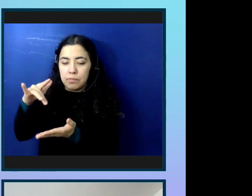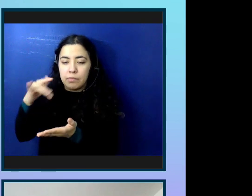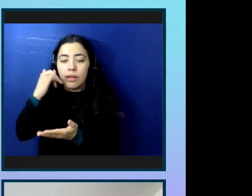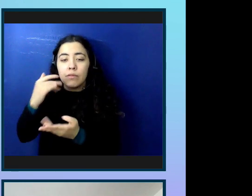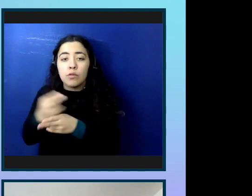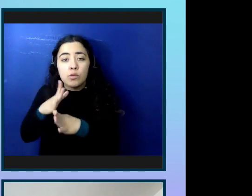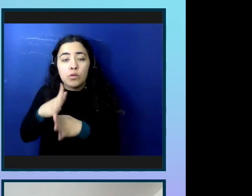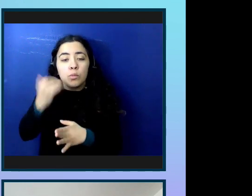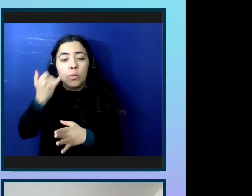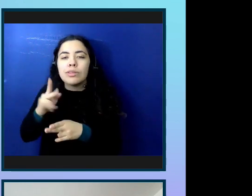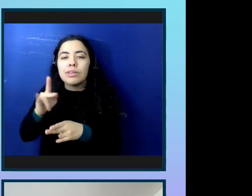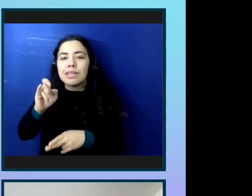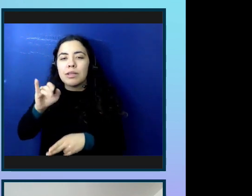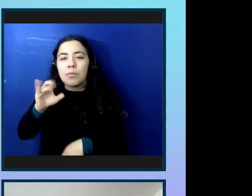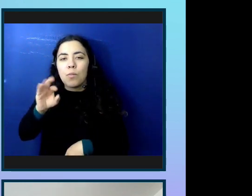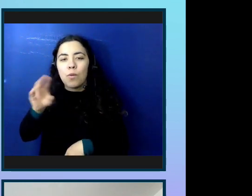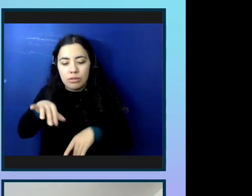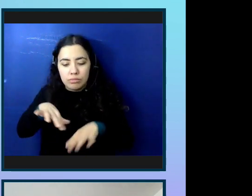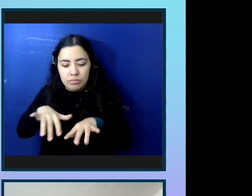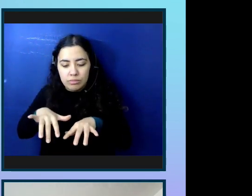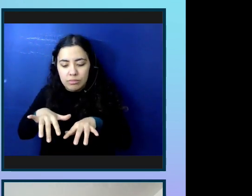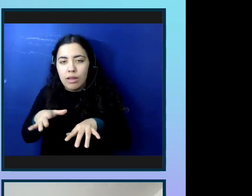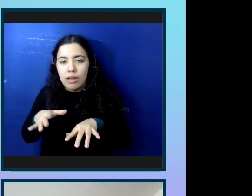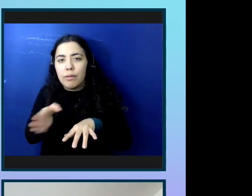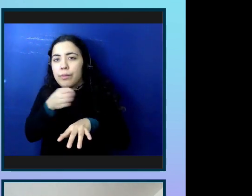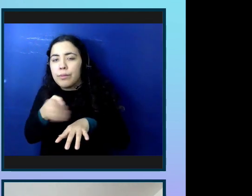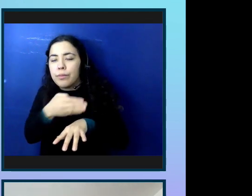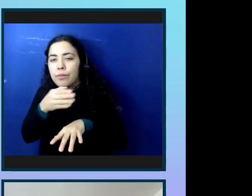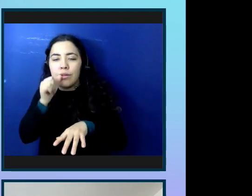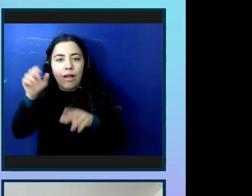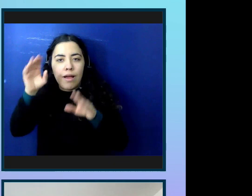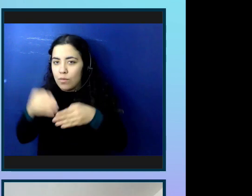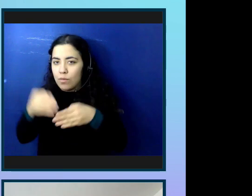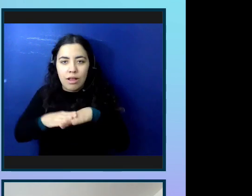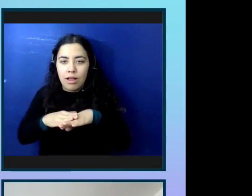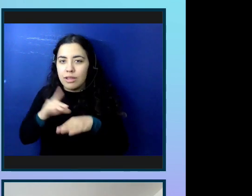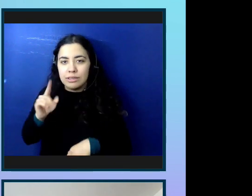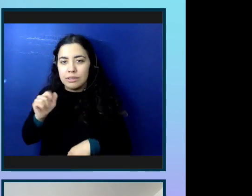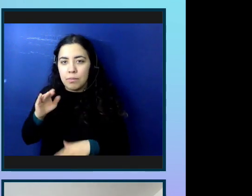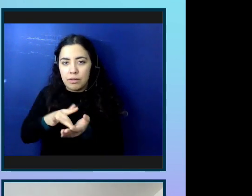the keyboard focus skips over the disabled button entirely, if a user is using a screen reader to navigate on your page,